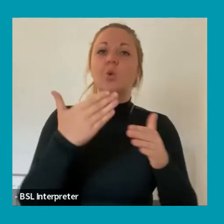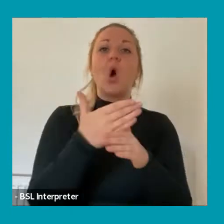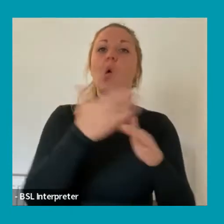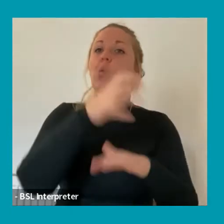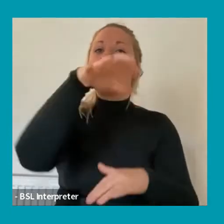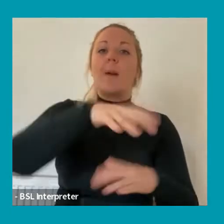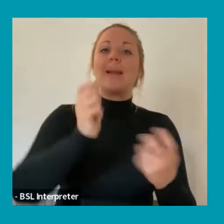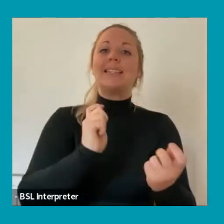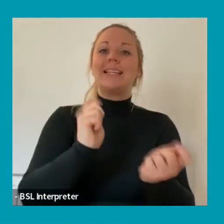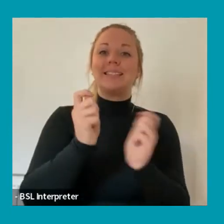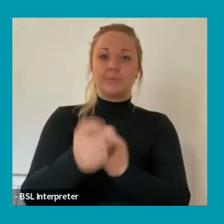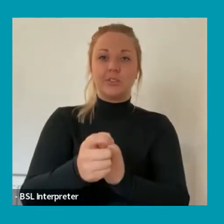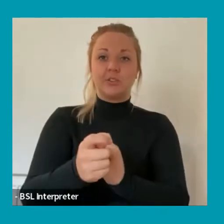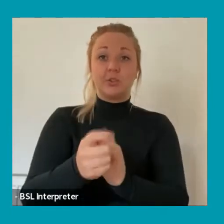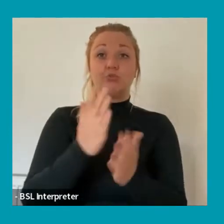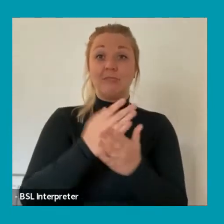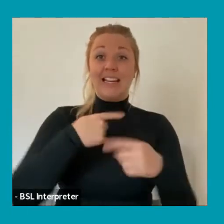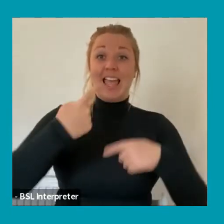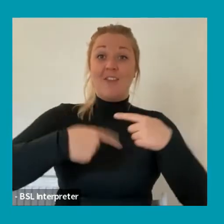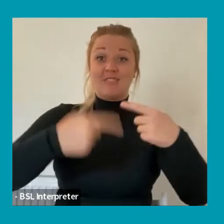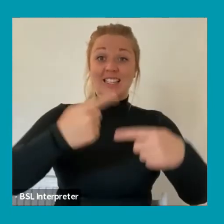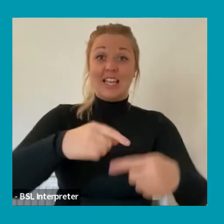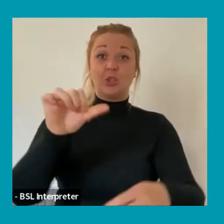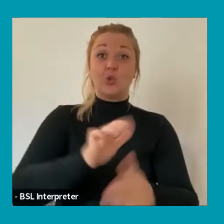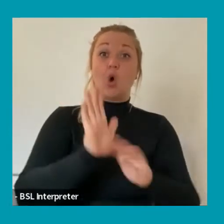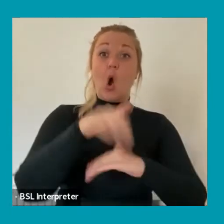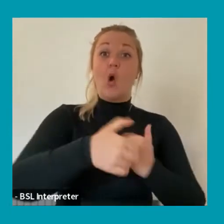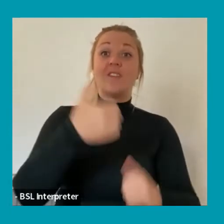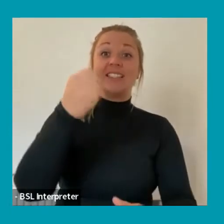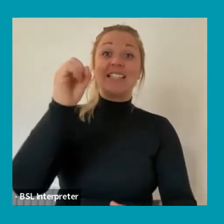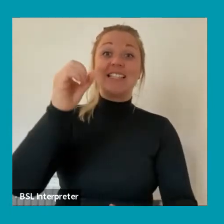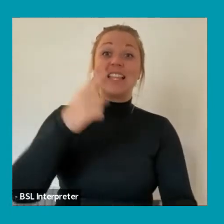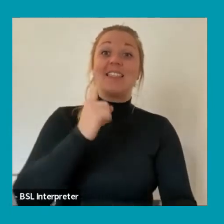£60,000 "reasonable" make countries think there's a business decision.